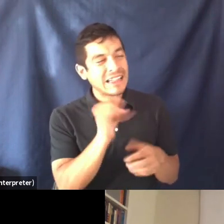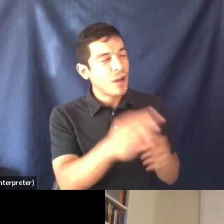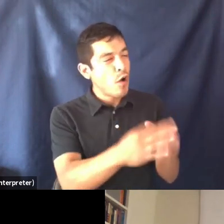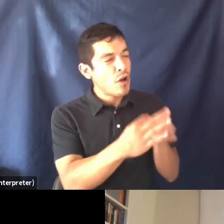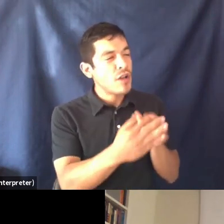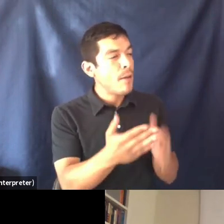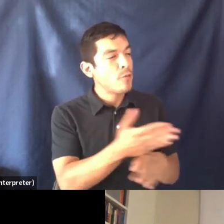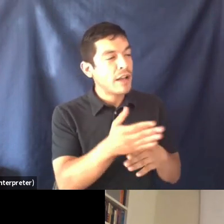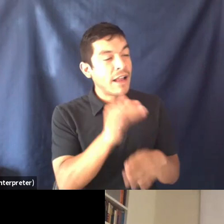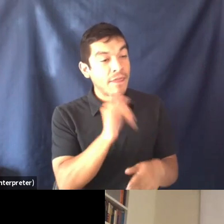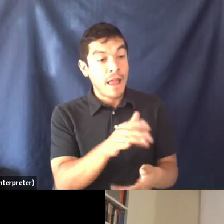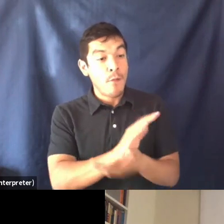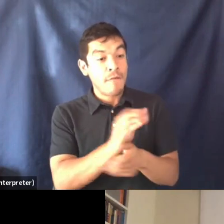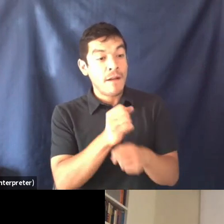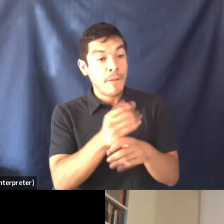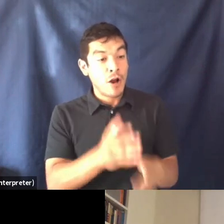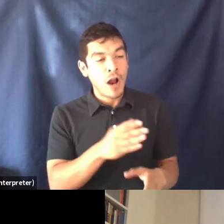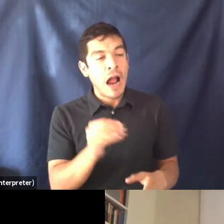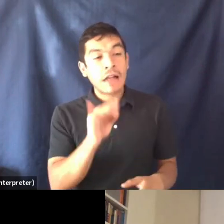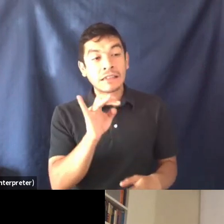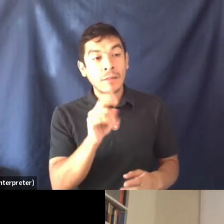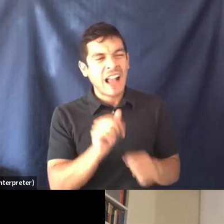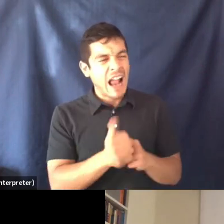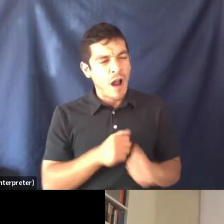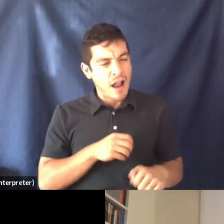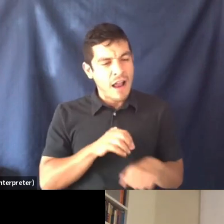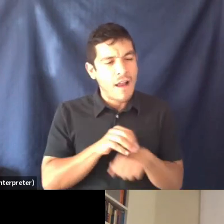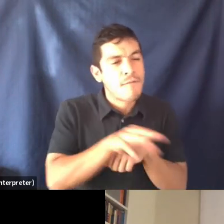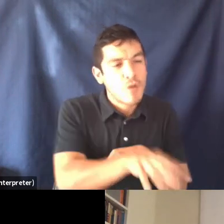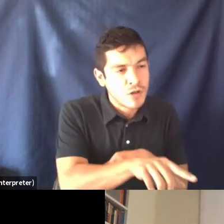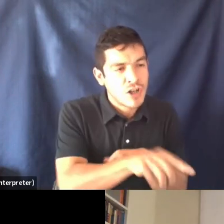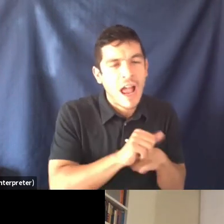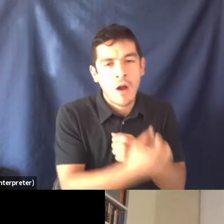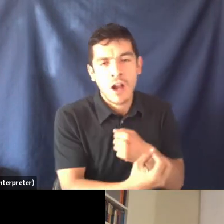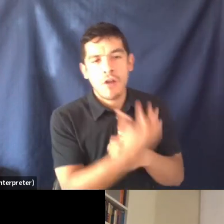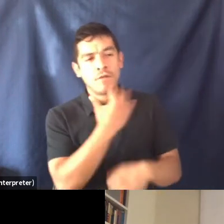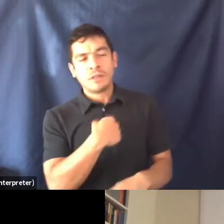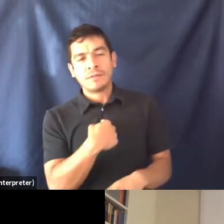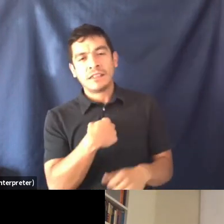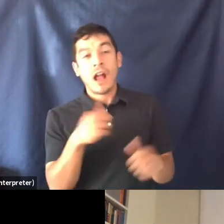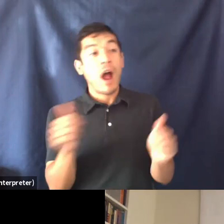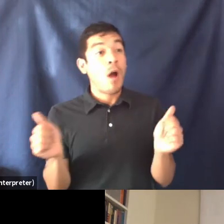or the subject and how we can influence each other. And with the dogs a lot of times we would follow